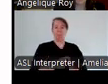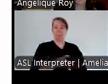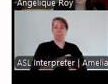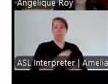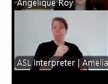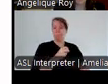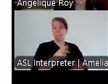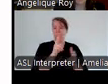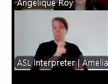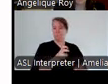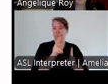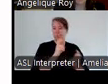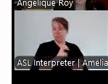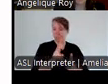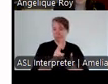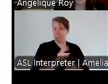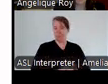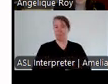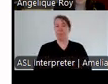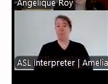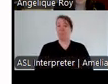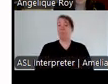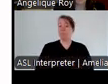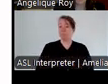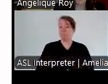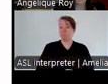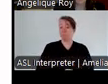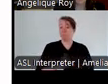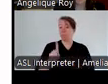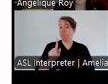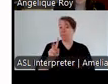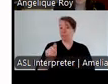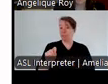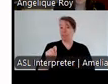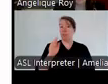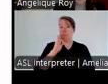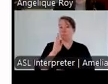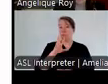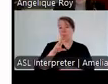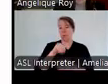part of our starter kit will also include some links to relevant springshare documentation, in case that's helpful.